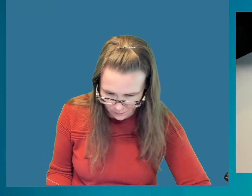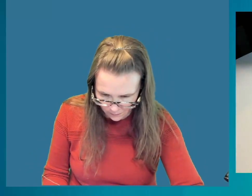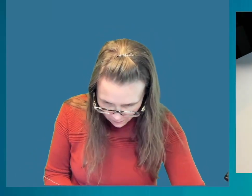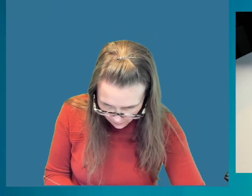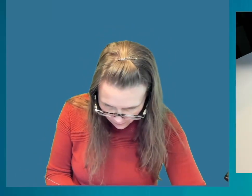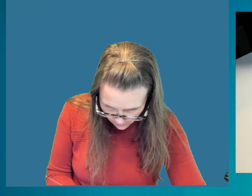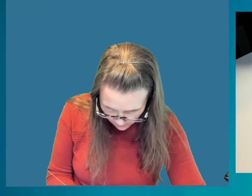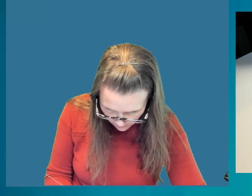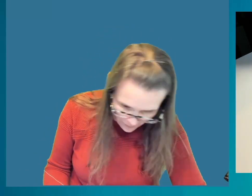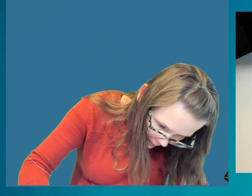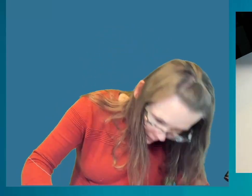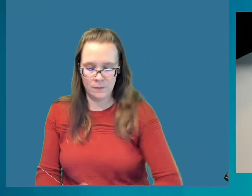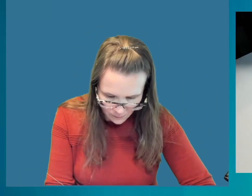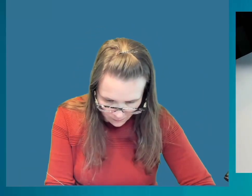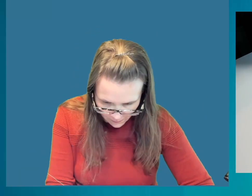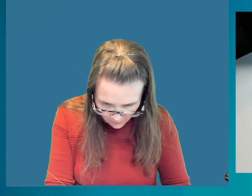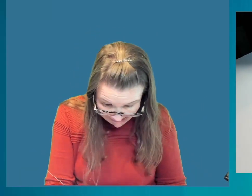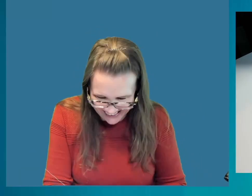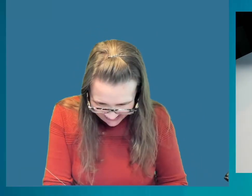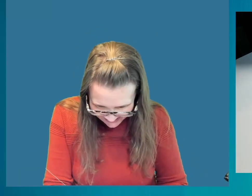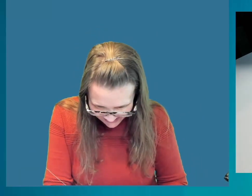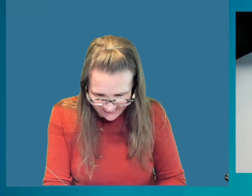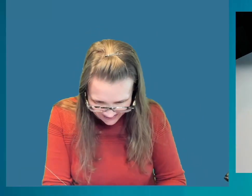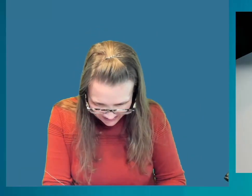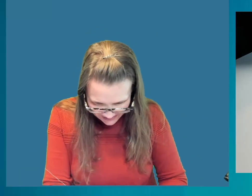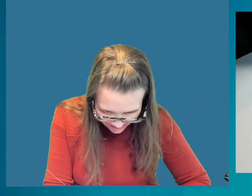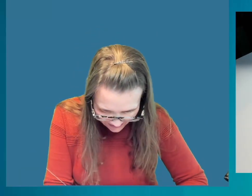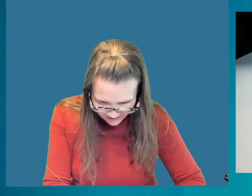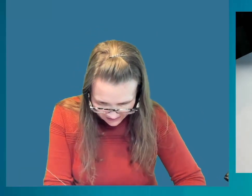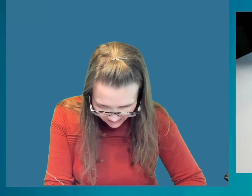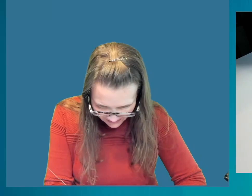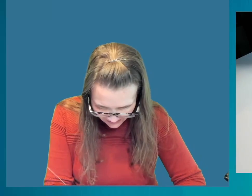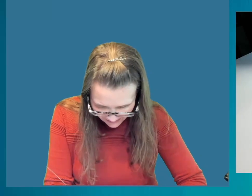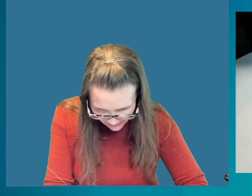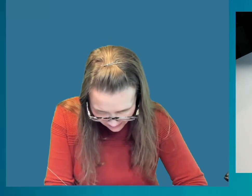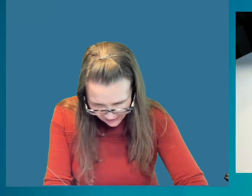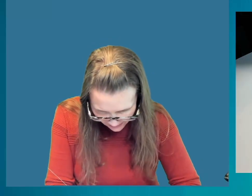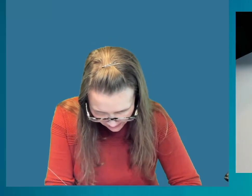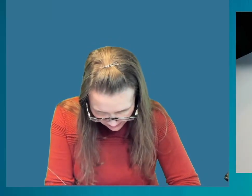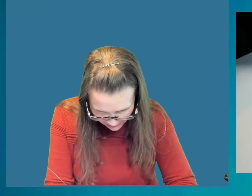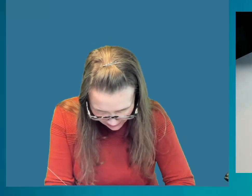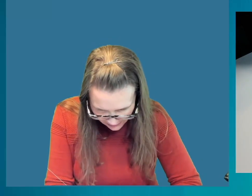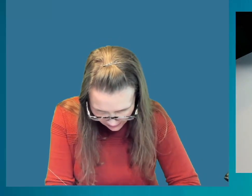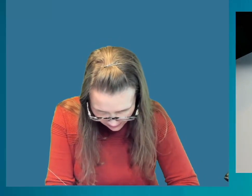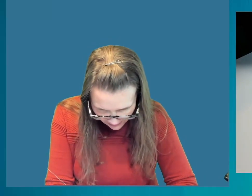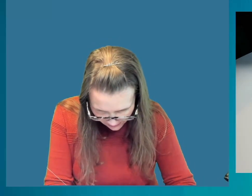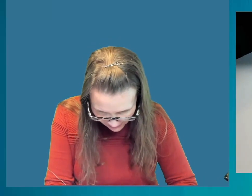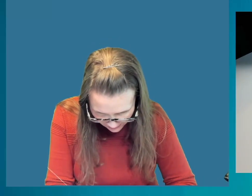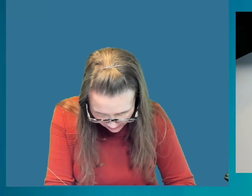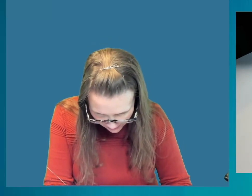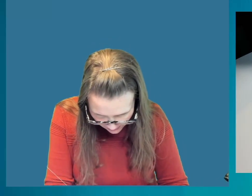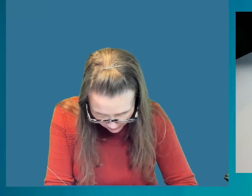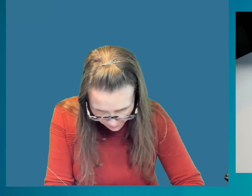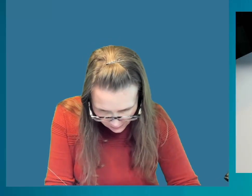edges you'll get as you're going around your curve. It'll just end up with a smoother finish.